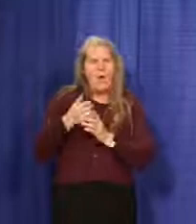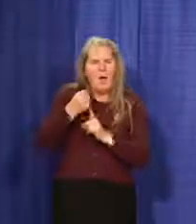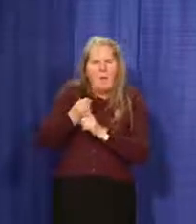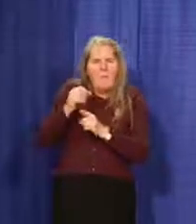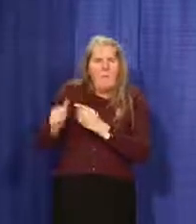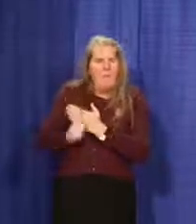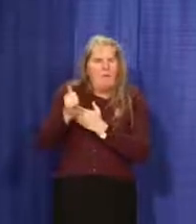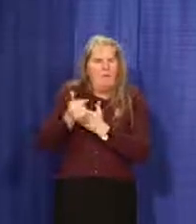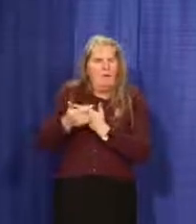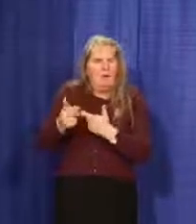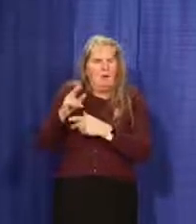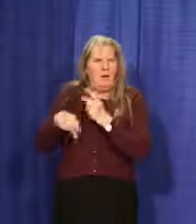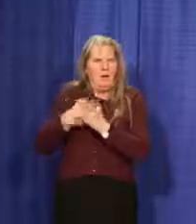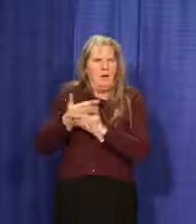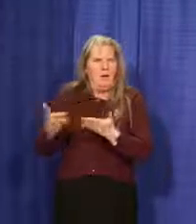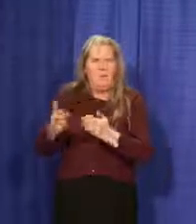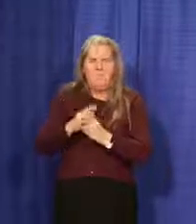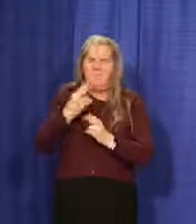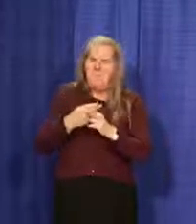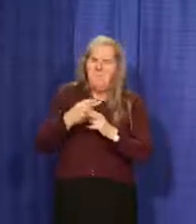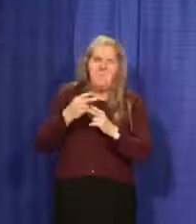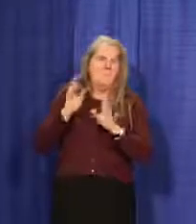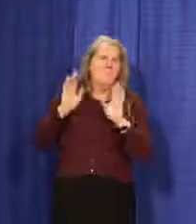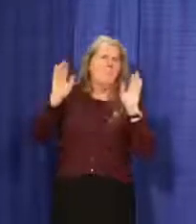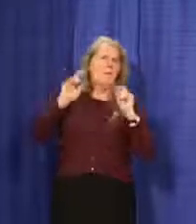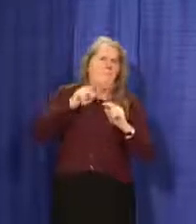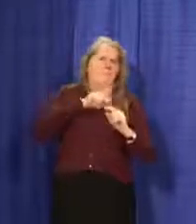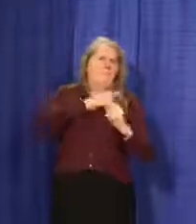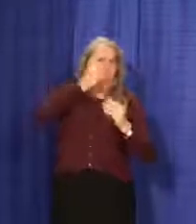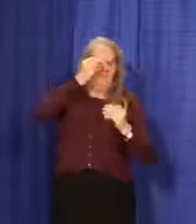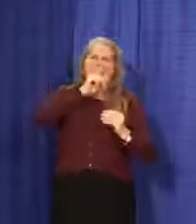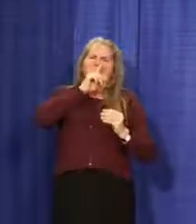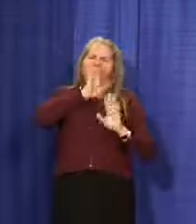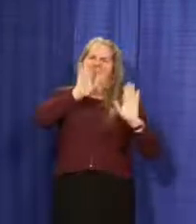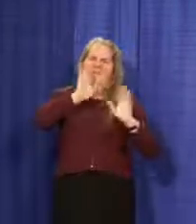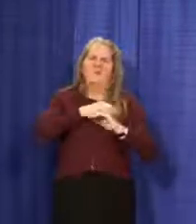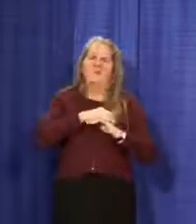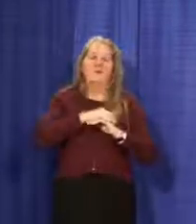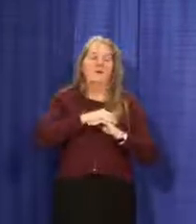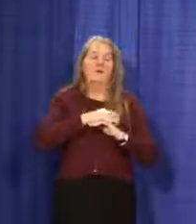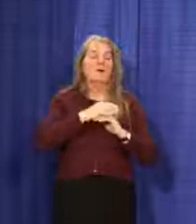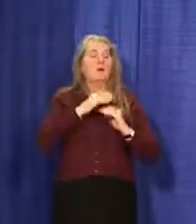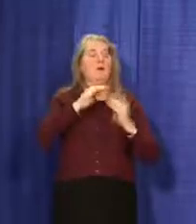that risk. The concept of community spread,